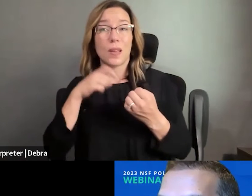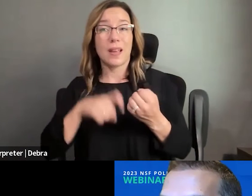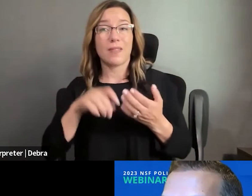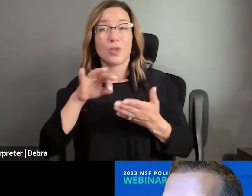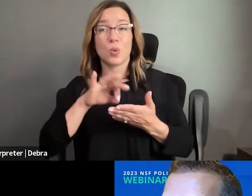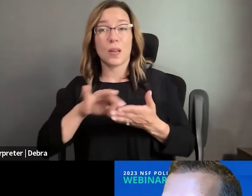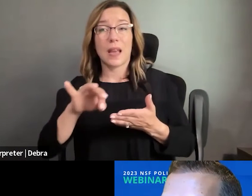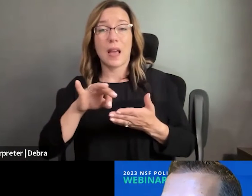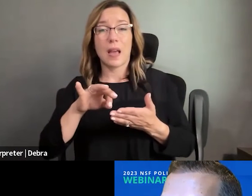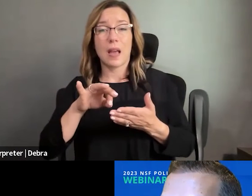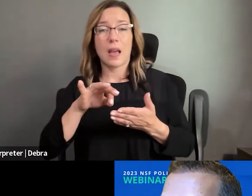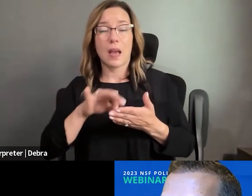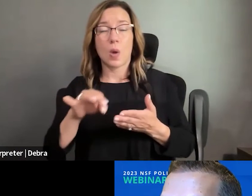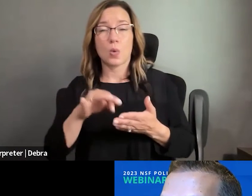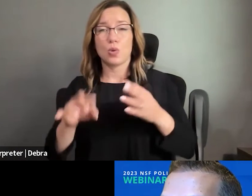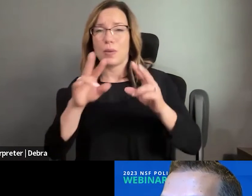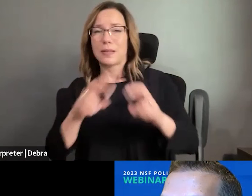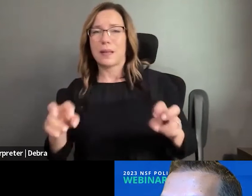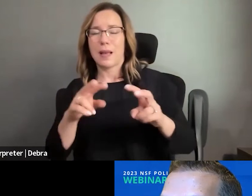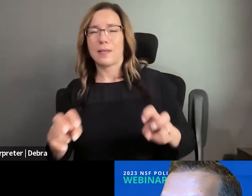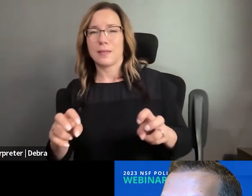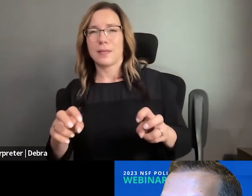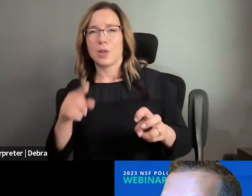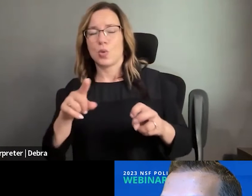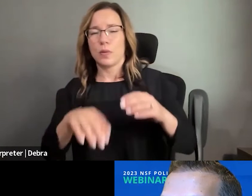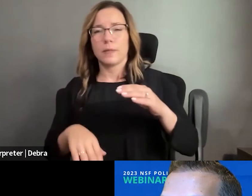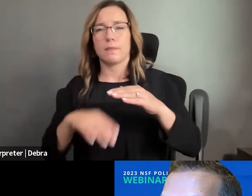assess whether or not you've reached that limitation.